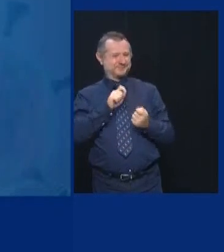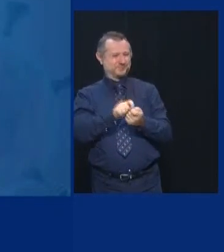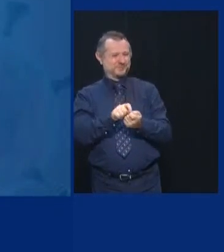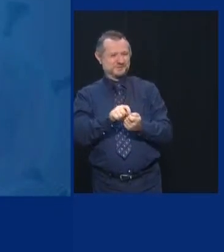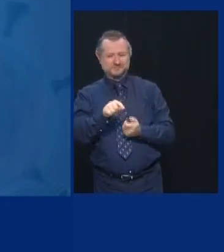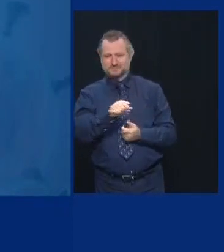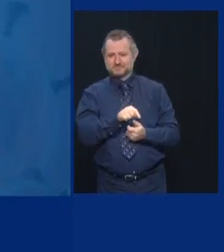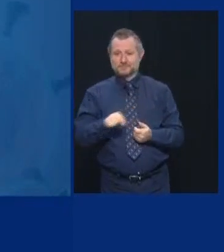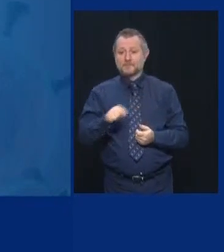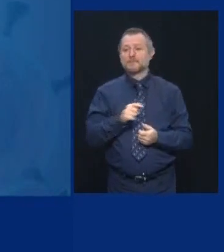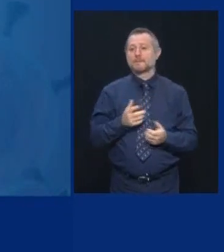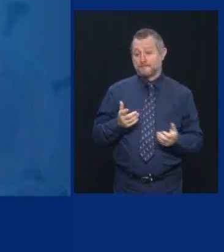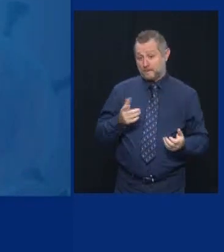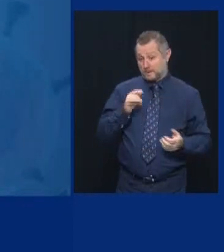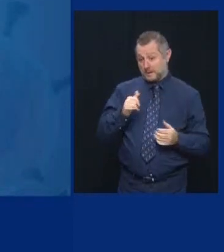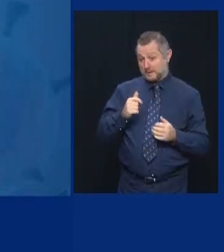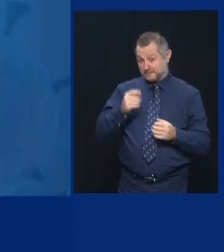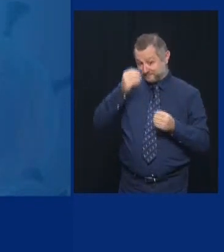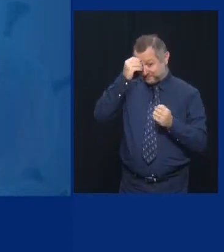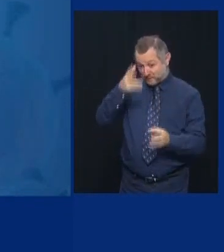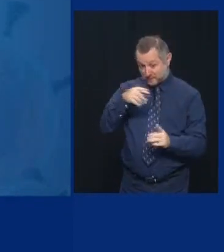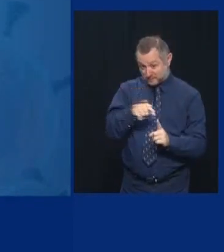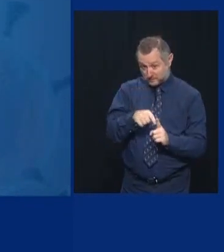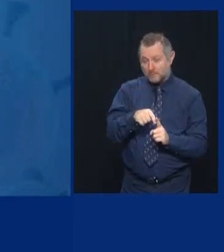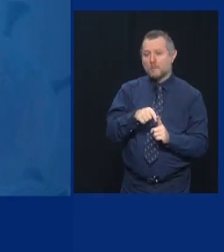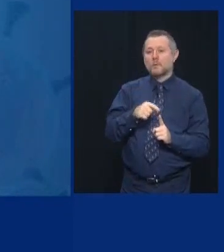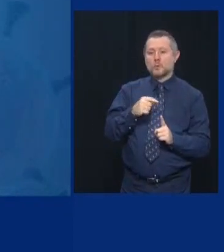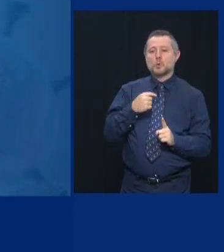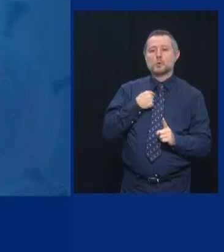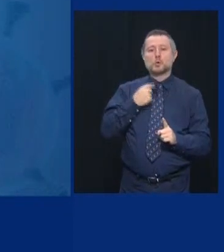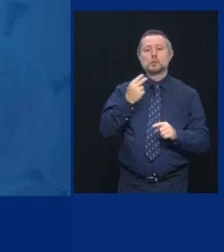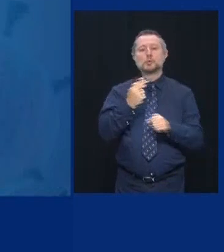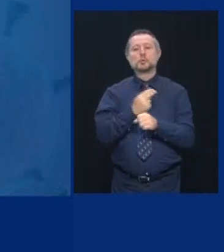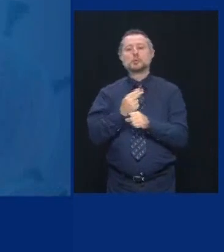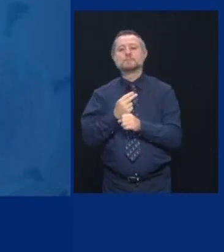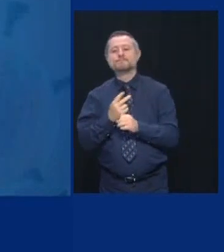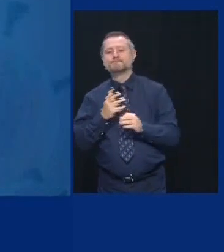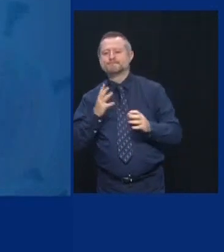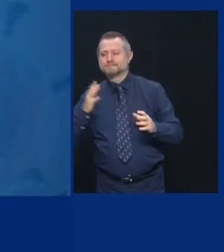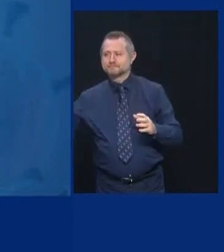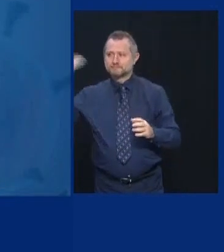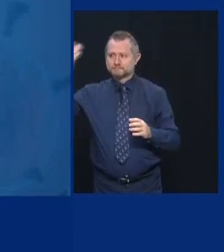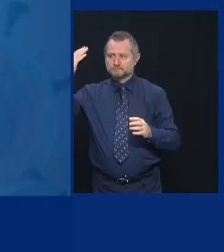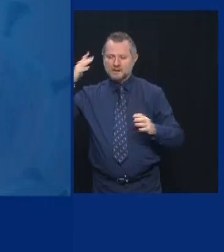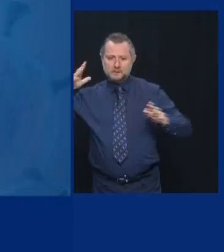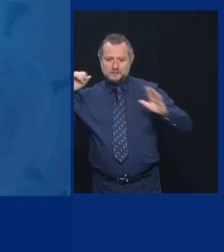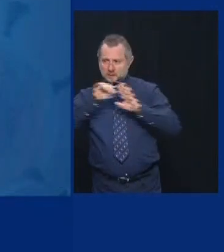EPIDEMIOLOGISTS AND DEMOGRAPHICS PEOPLE ACTUALLY LOOK AT THE MAPS